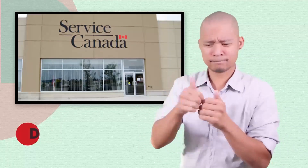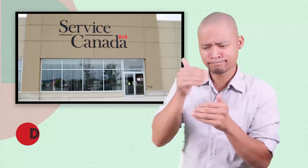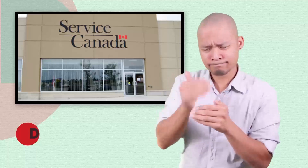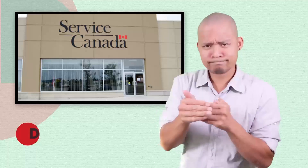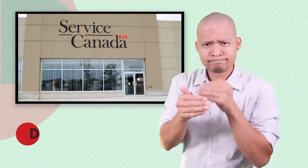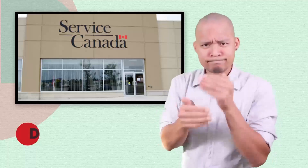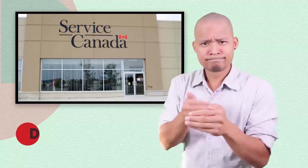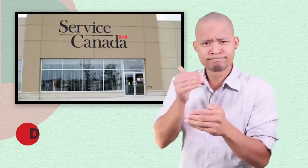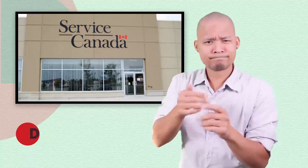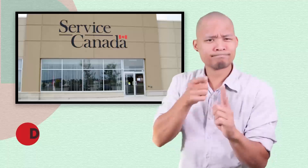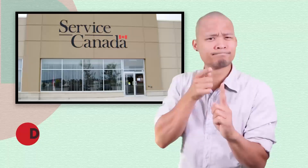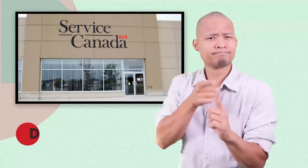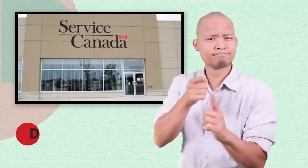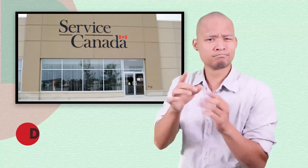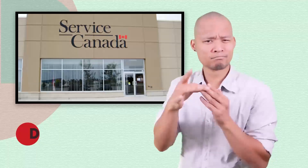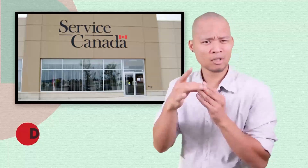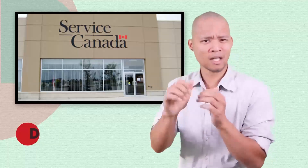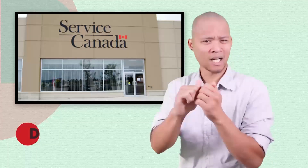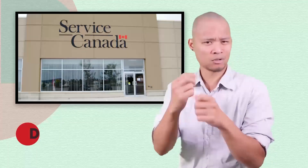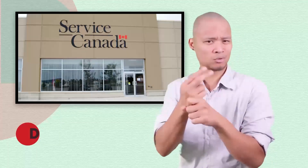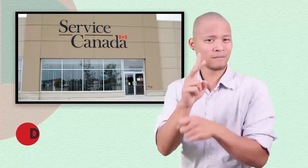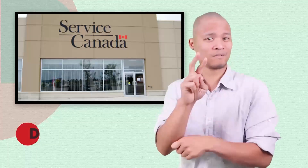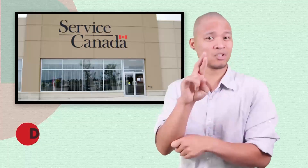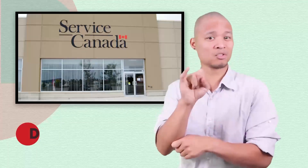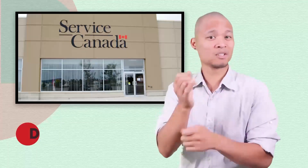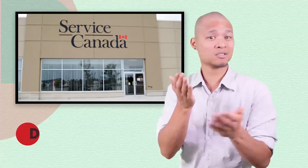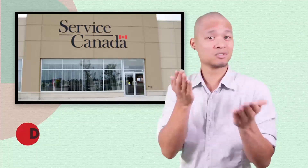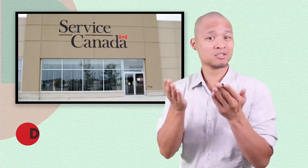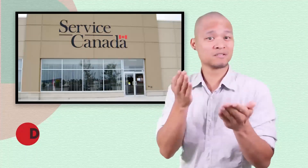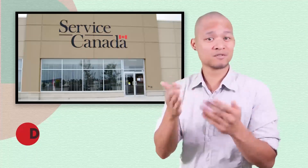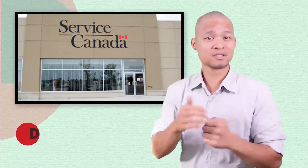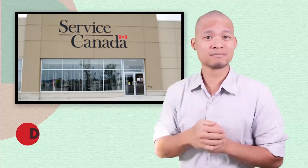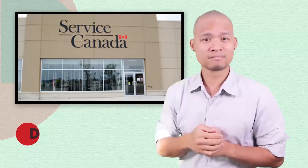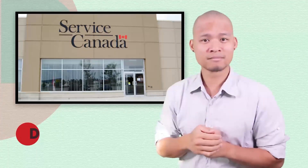detailed procedures and guidance on how to use the VRI service.